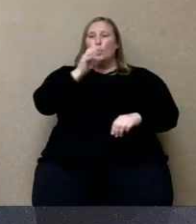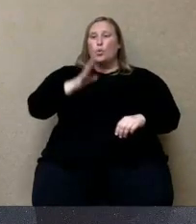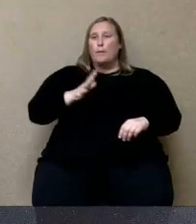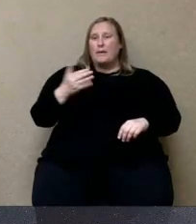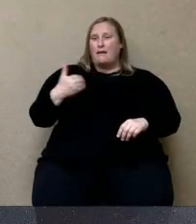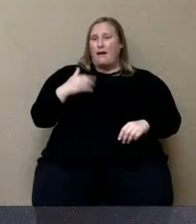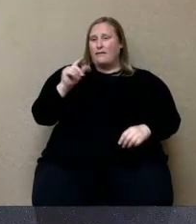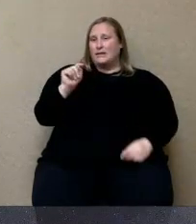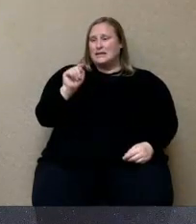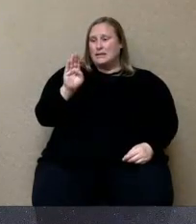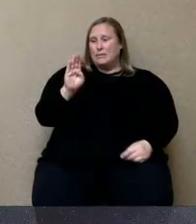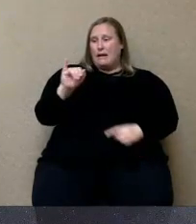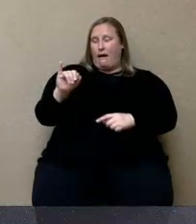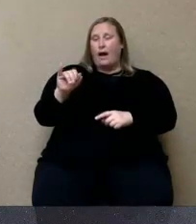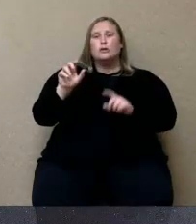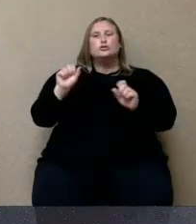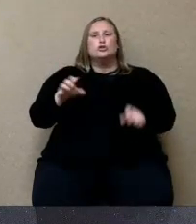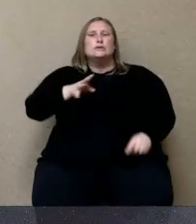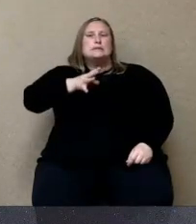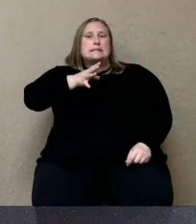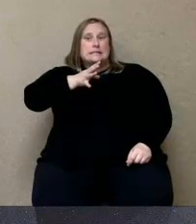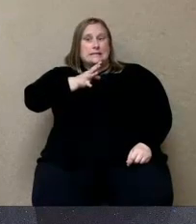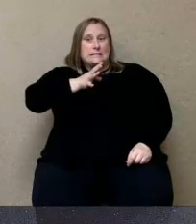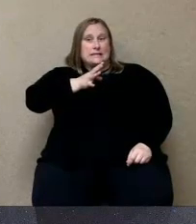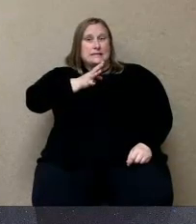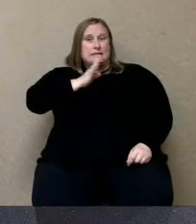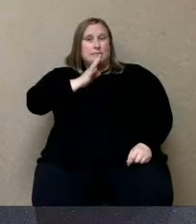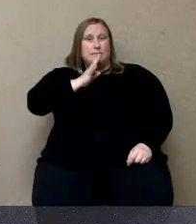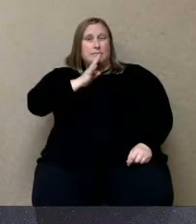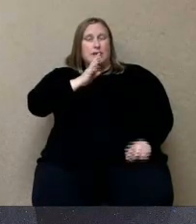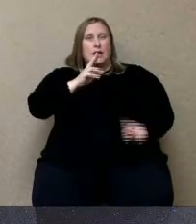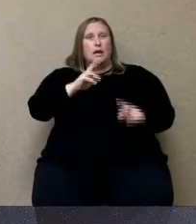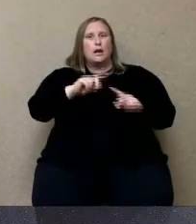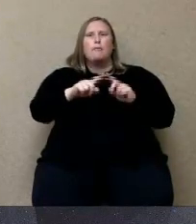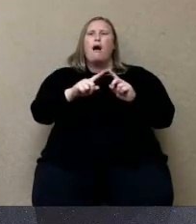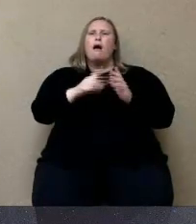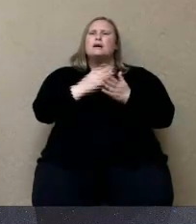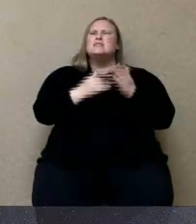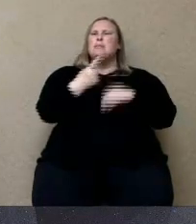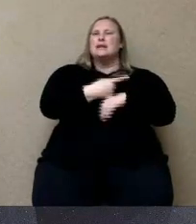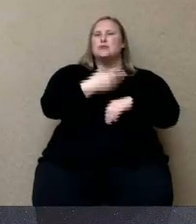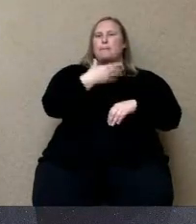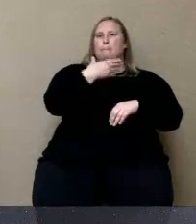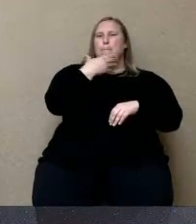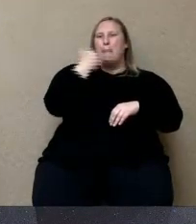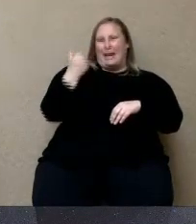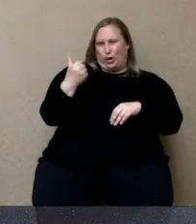very, oh some days were better than others, let's say that.